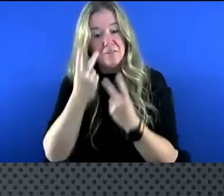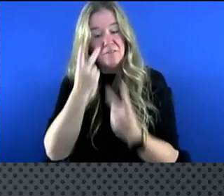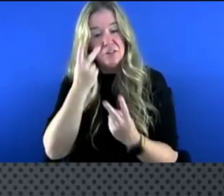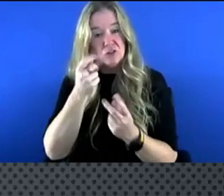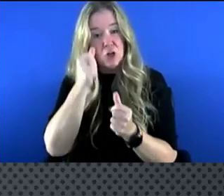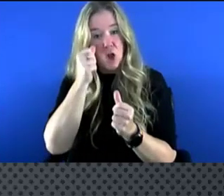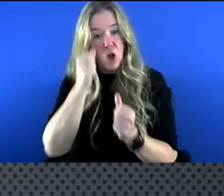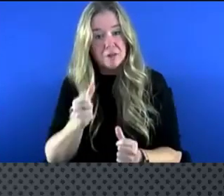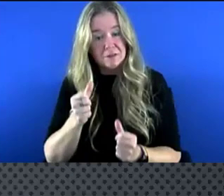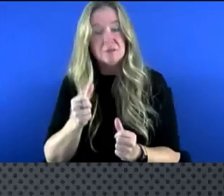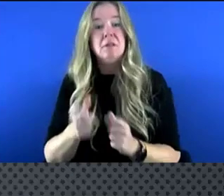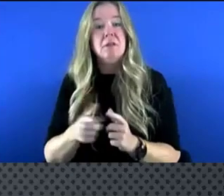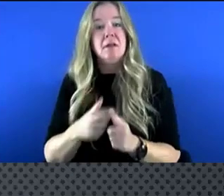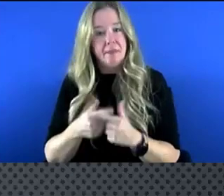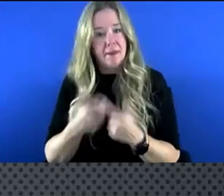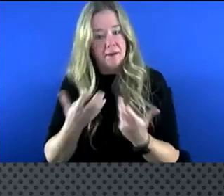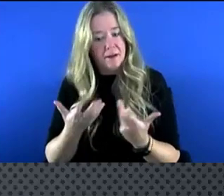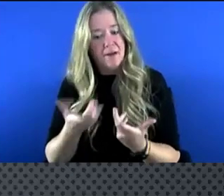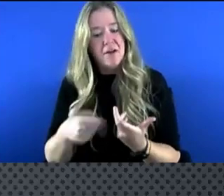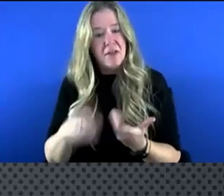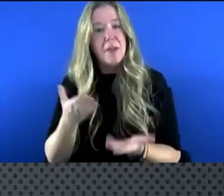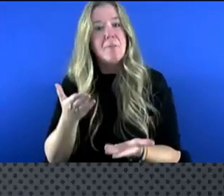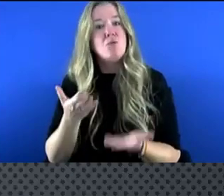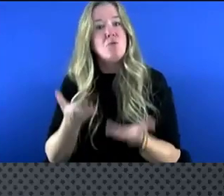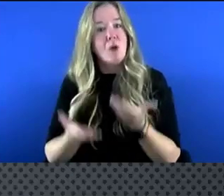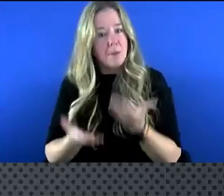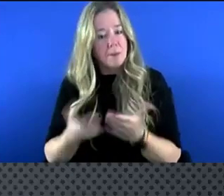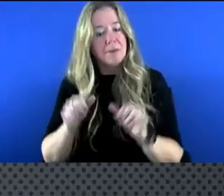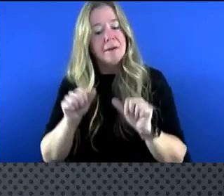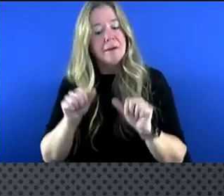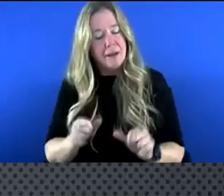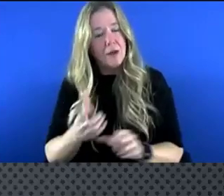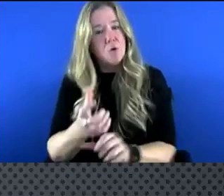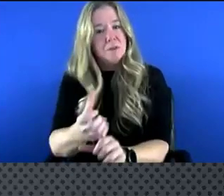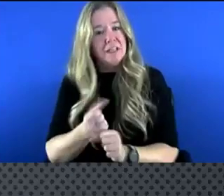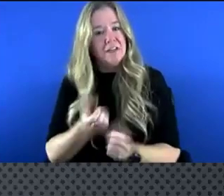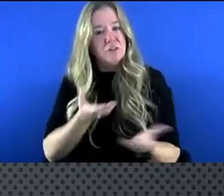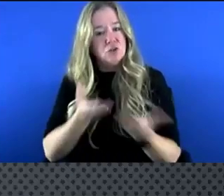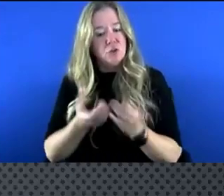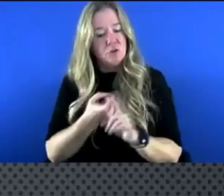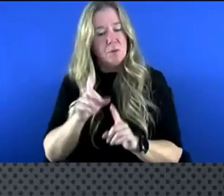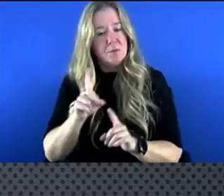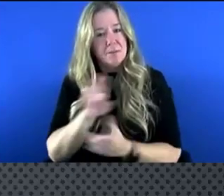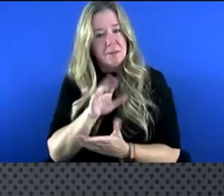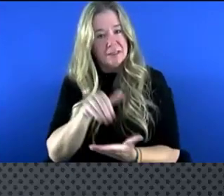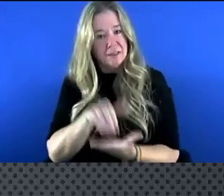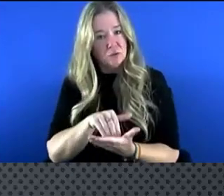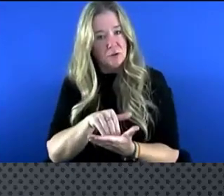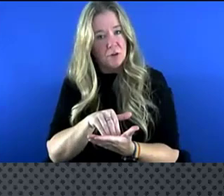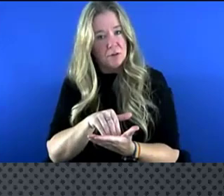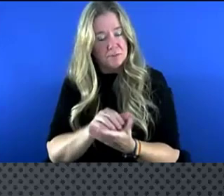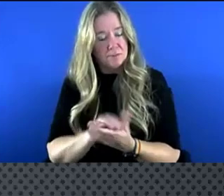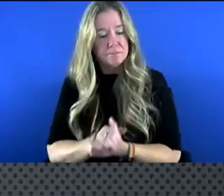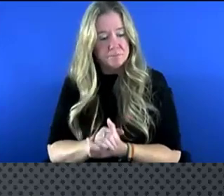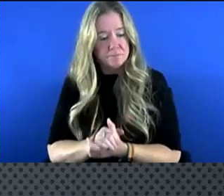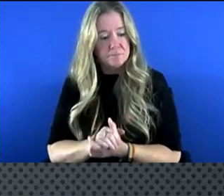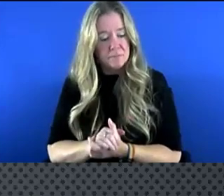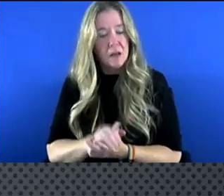then they probably can receive services from DB Central. But Michigan Department of Ed,